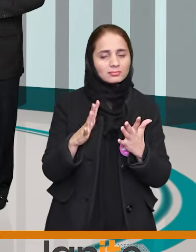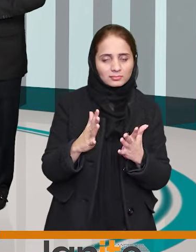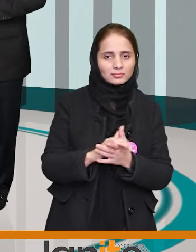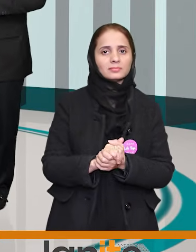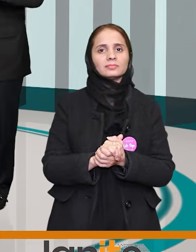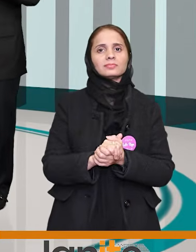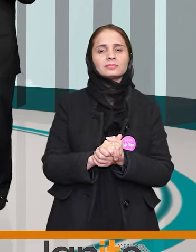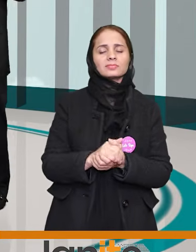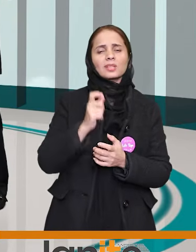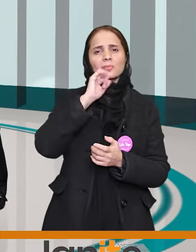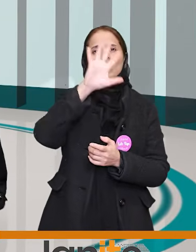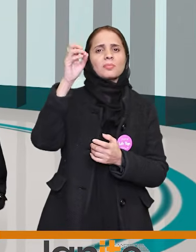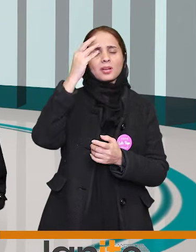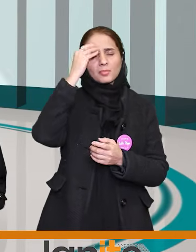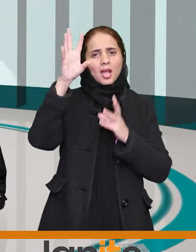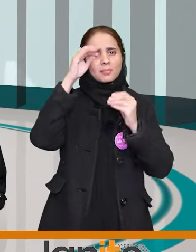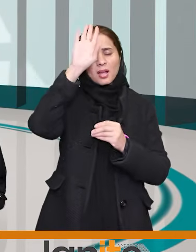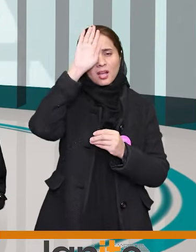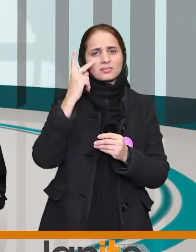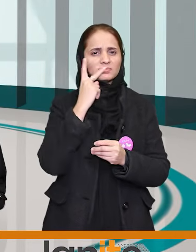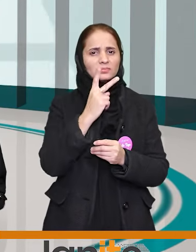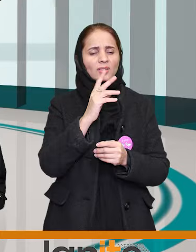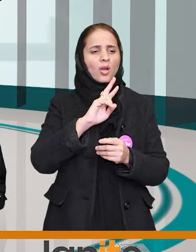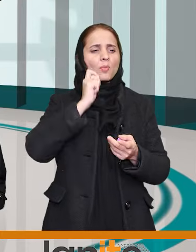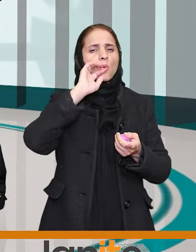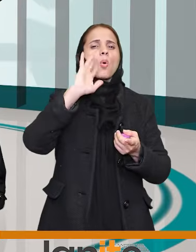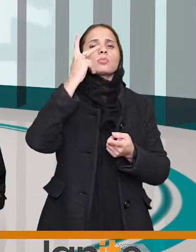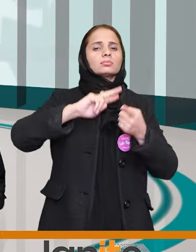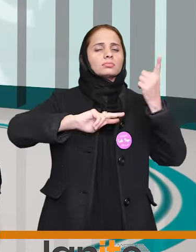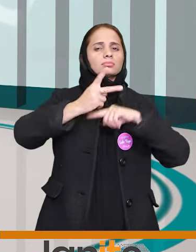then the employer does not even care to read your next paragraph.